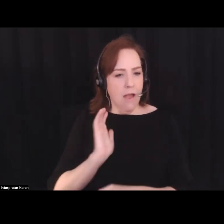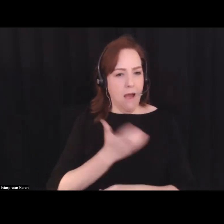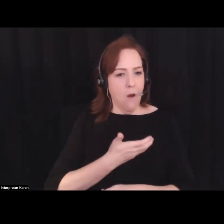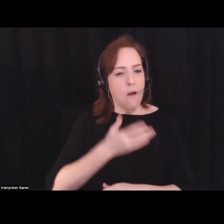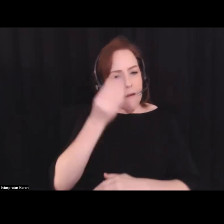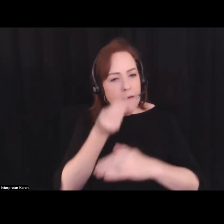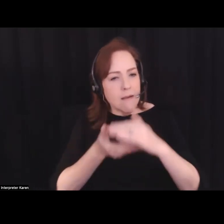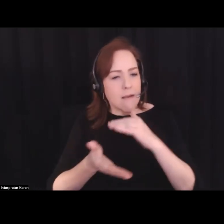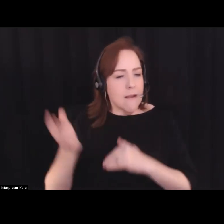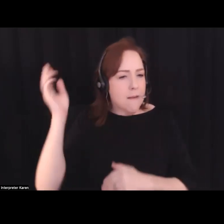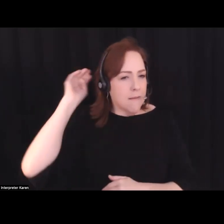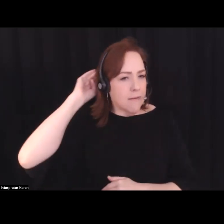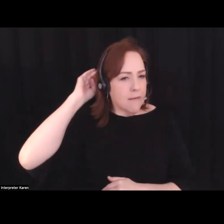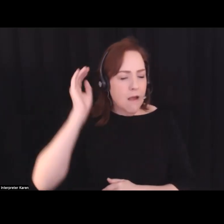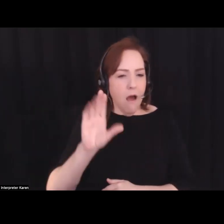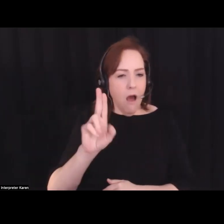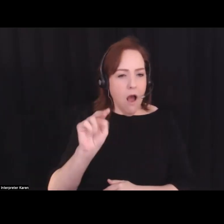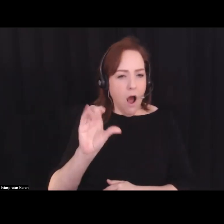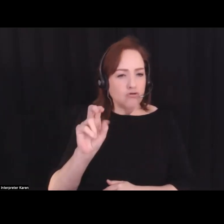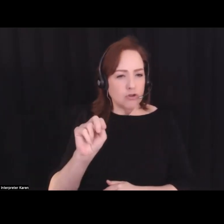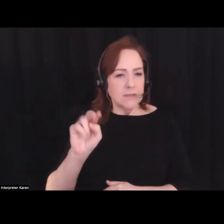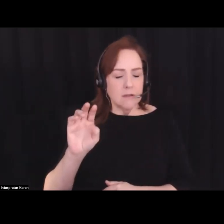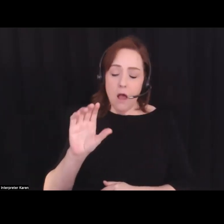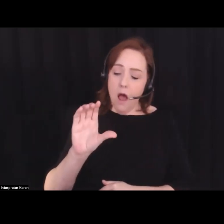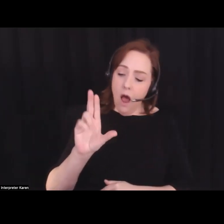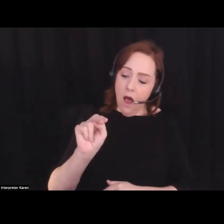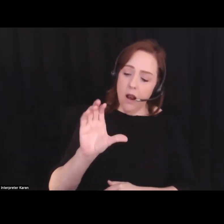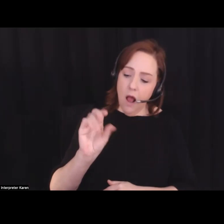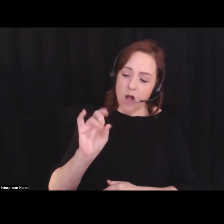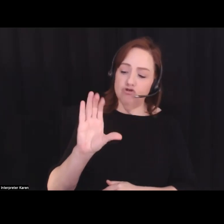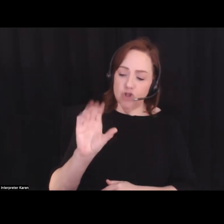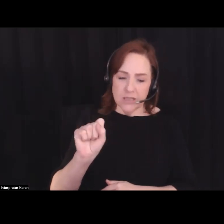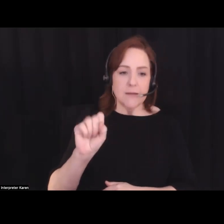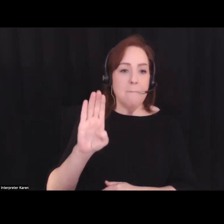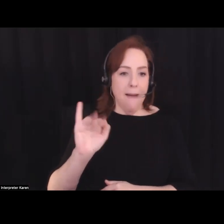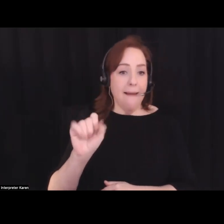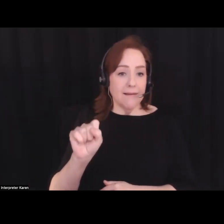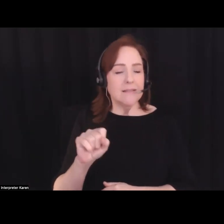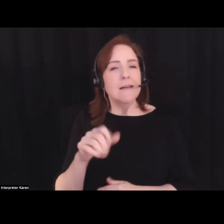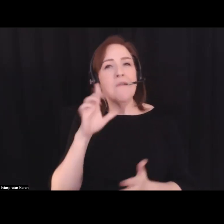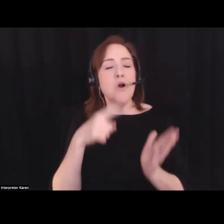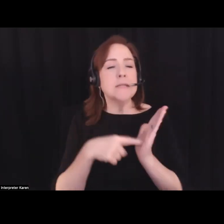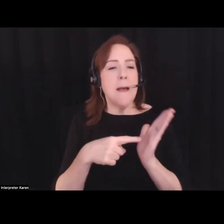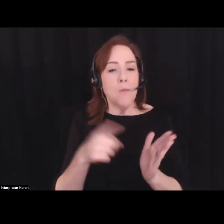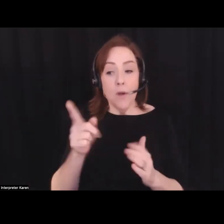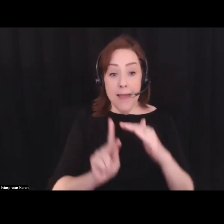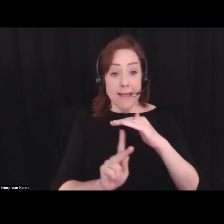is that when you hear the word when hear somebody refer to a kindergarten teacher that teacher many